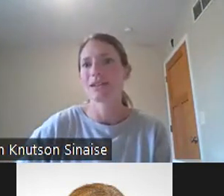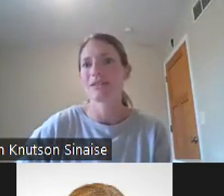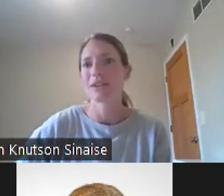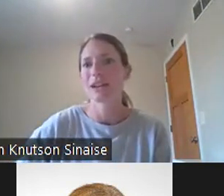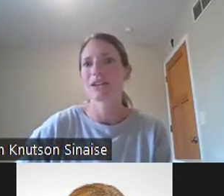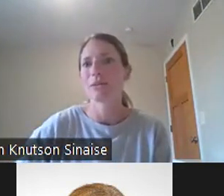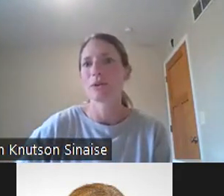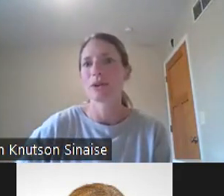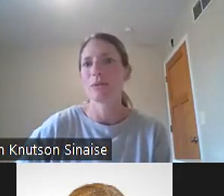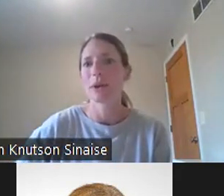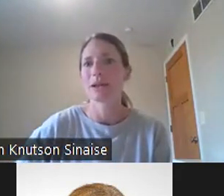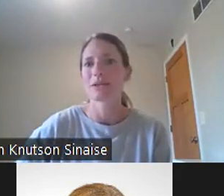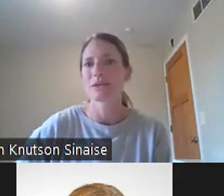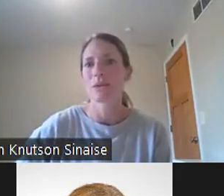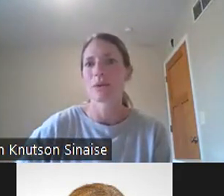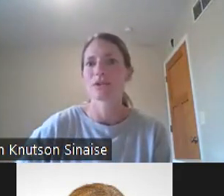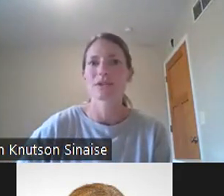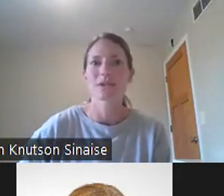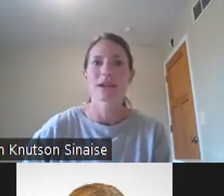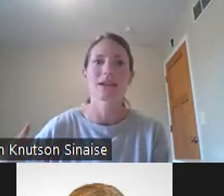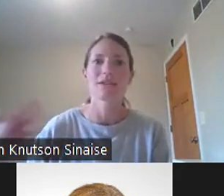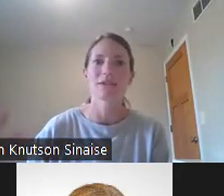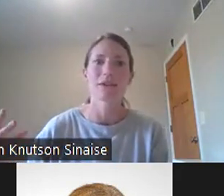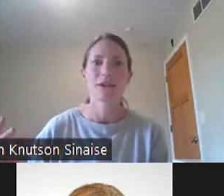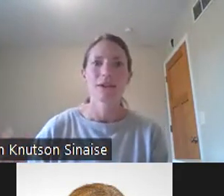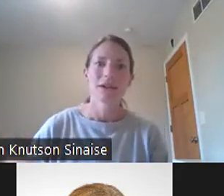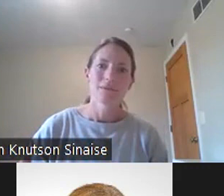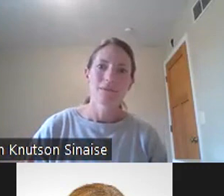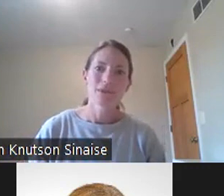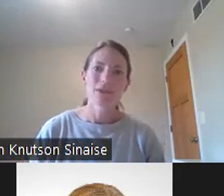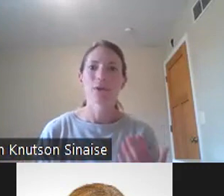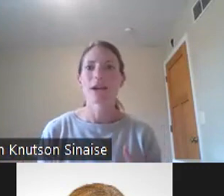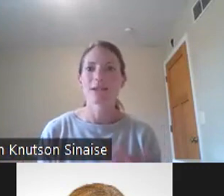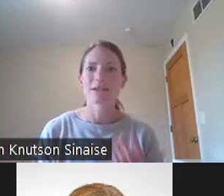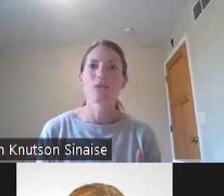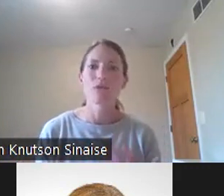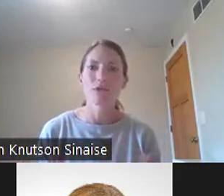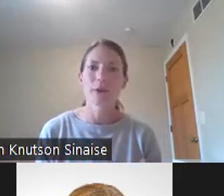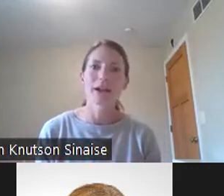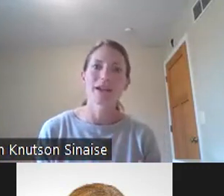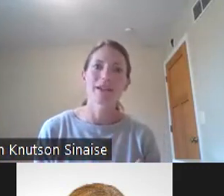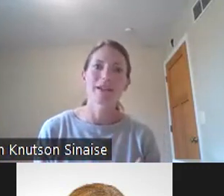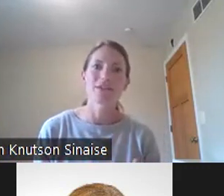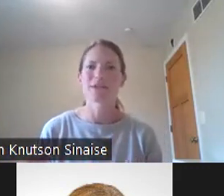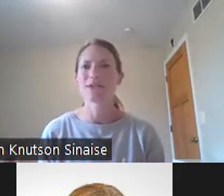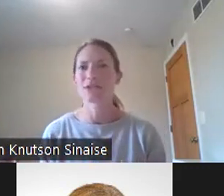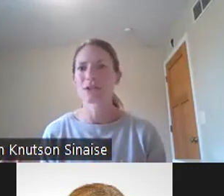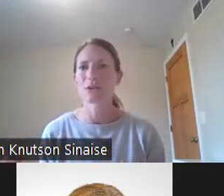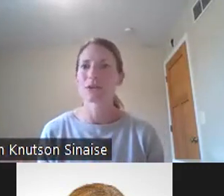of community-based or just different ways to move your body versus just going